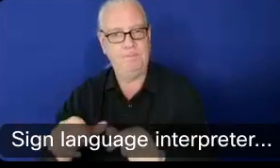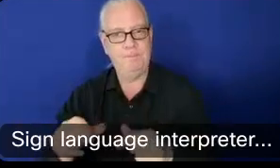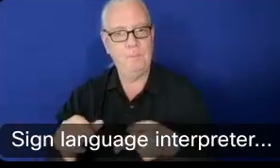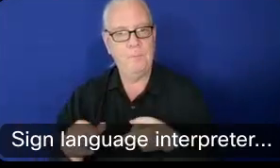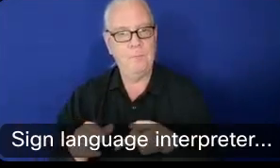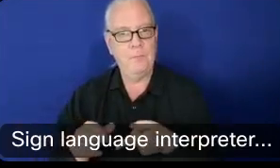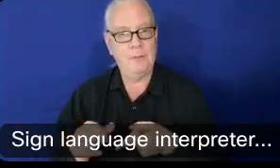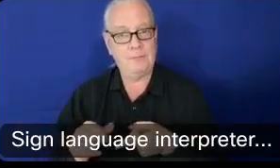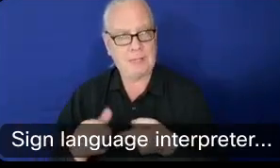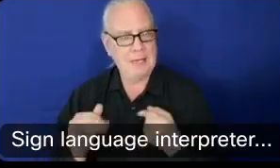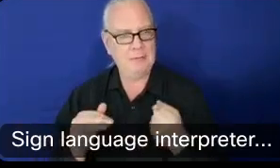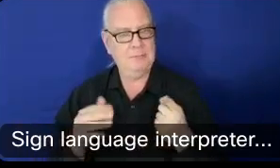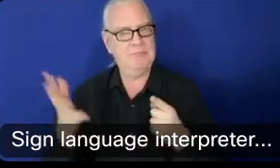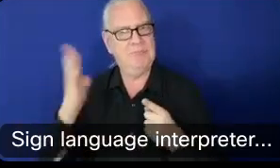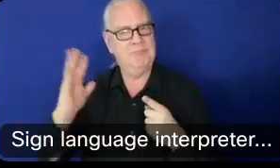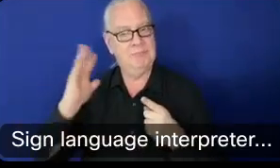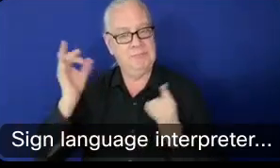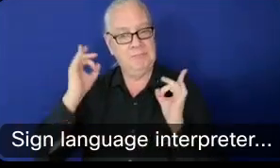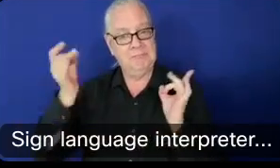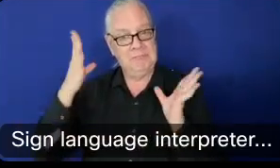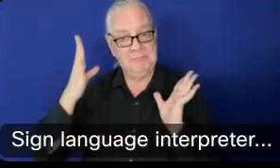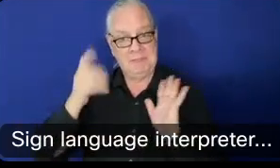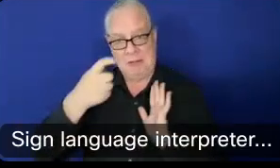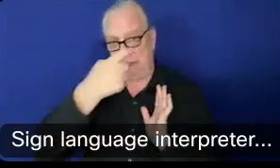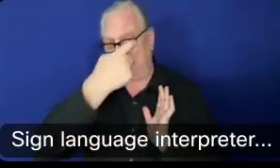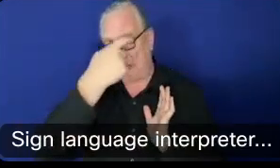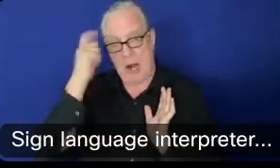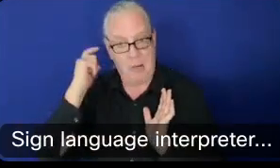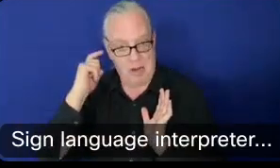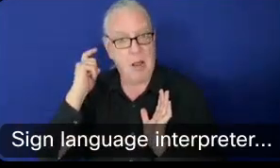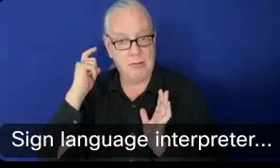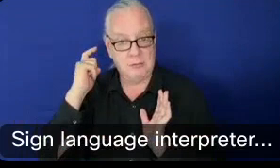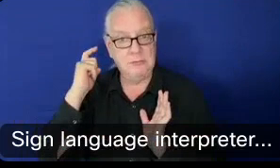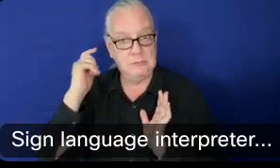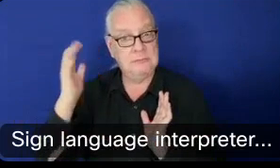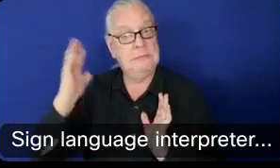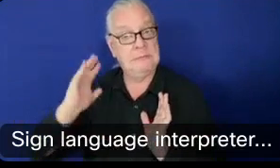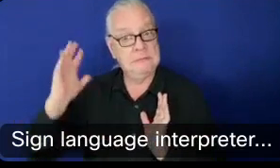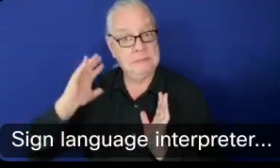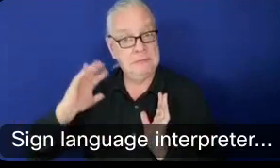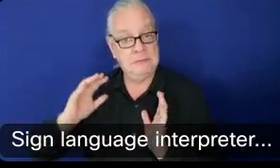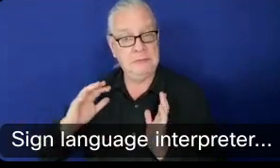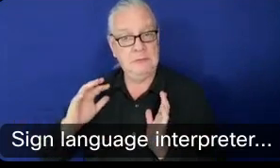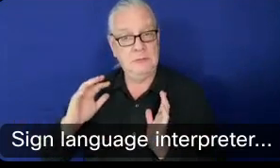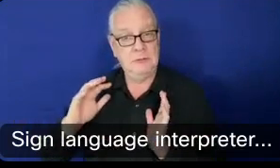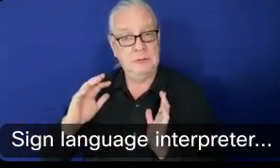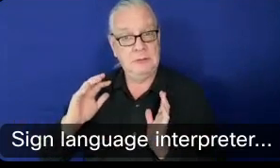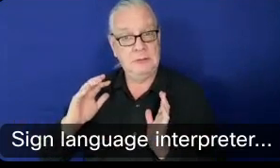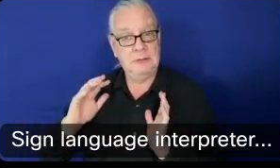kind of living through this trauma of, kind of things that had happened in the past and how can folks come together and